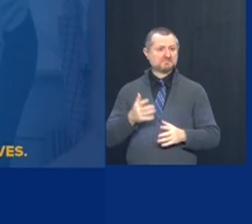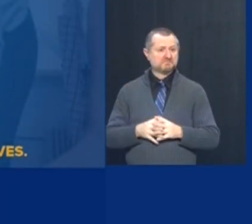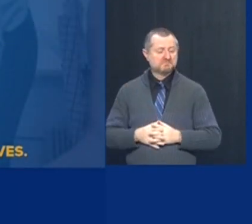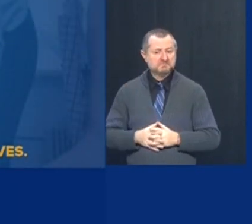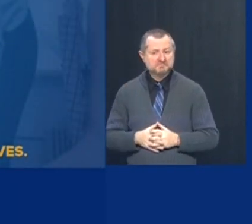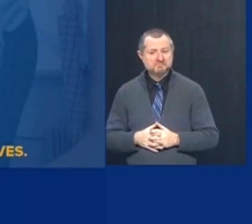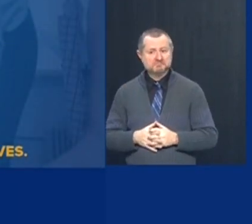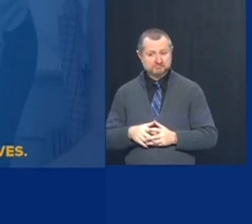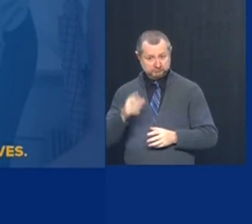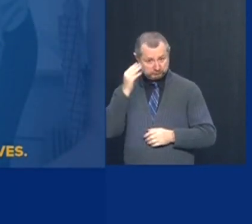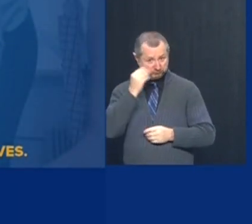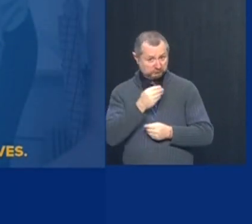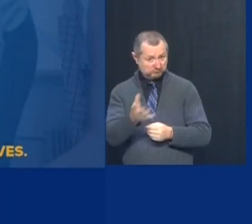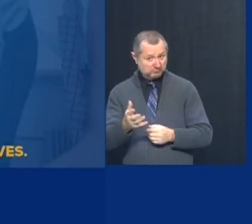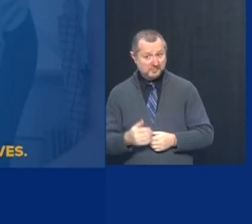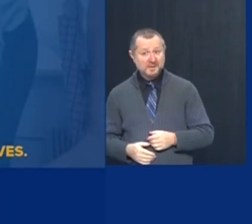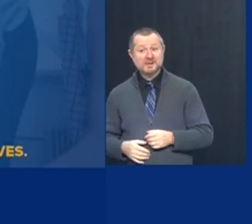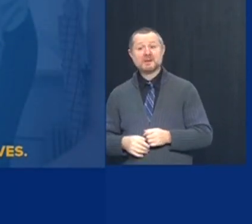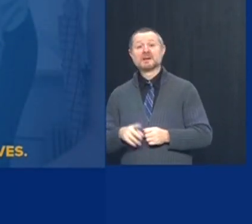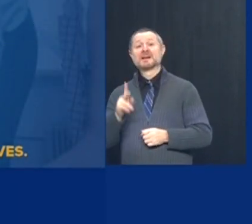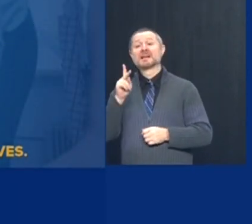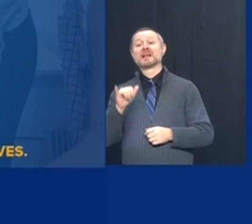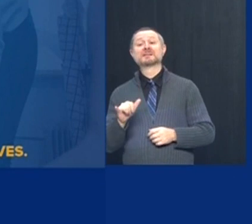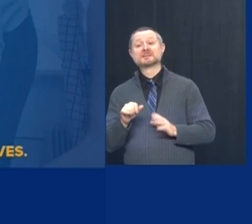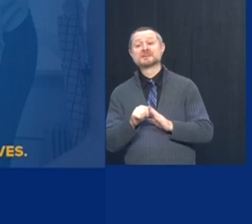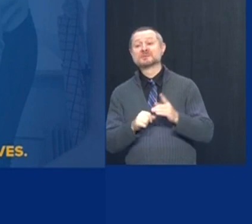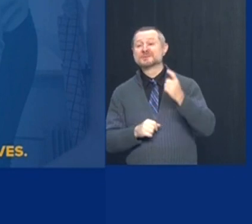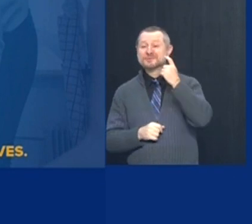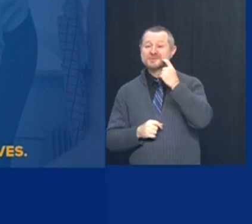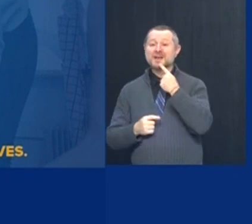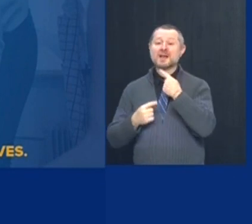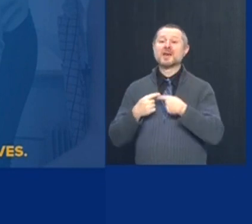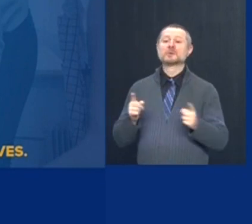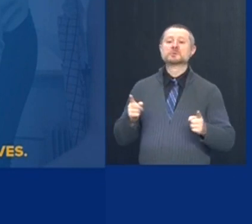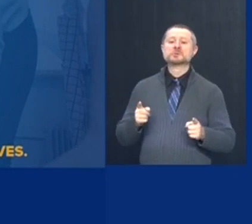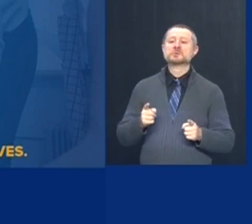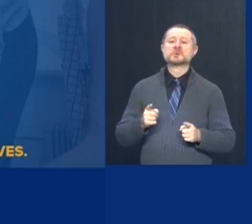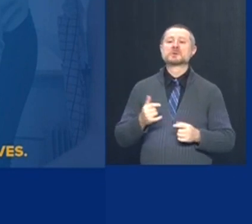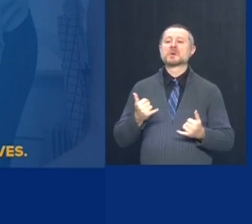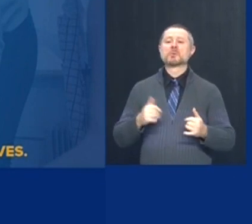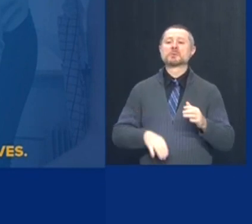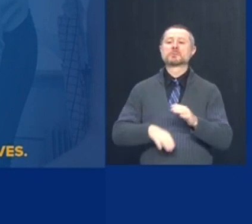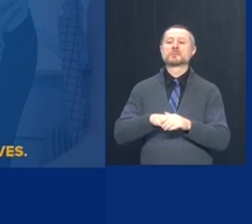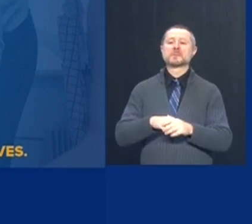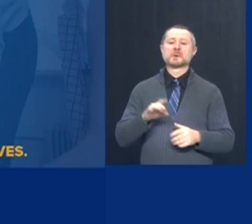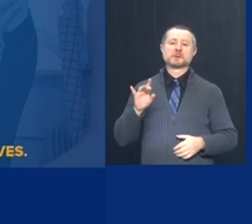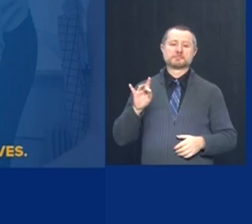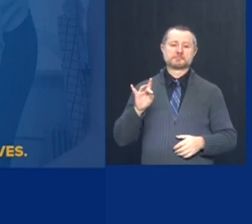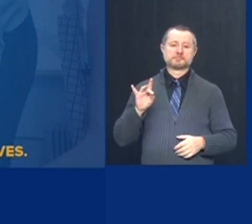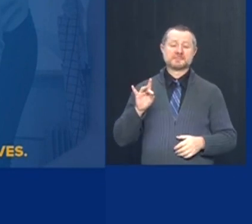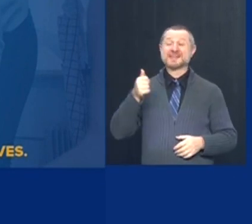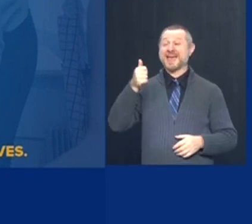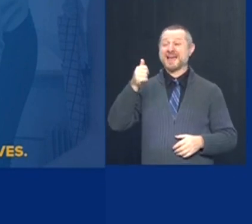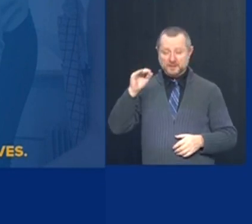THE NEW YORK RULE, NO MORE THAN TEN. MANY STATES HAVE A RULE OF NO MORE THAN TEN.